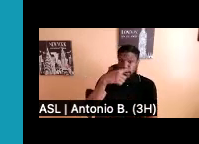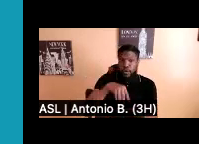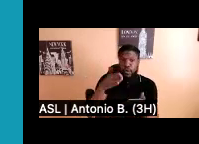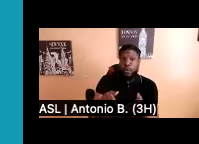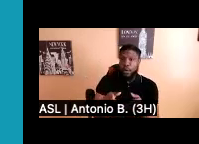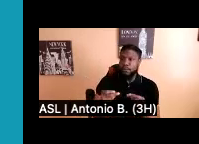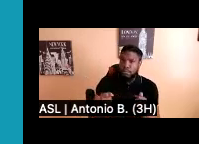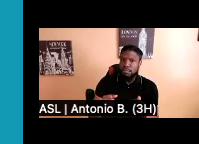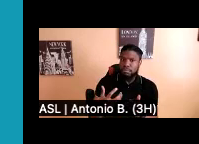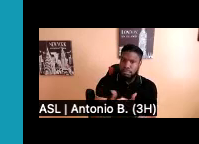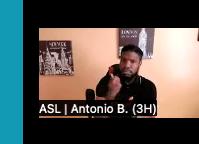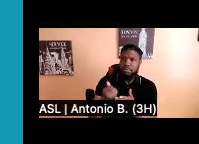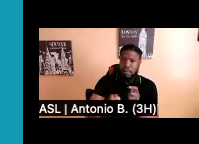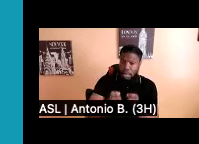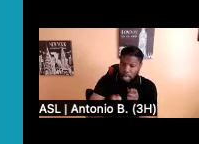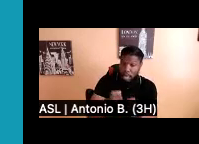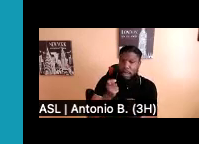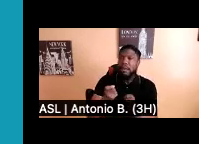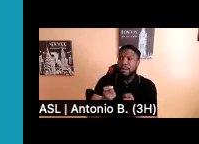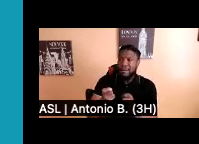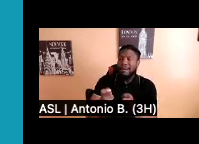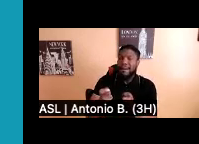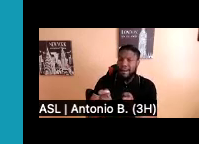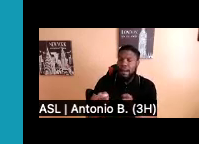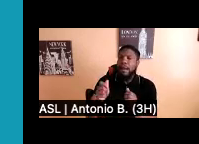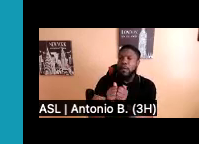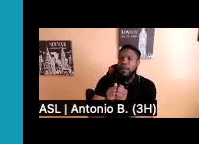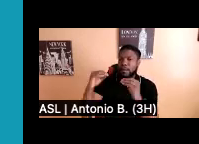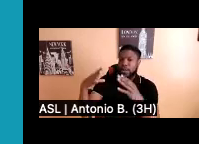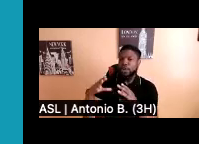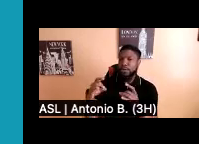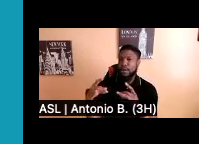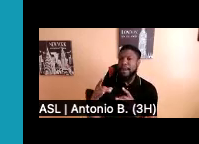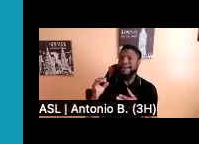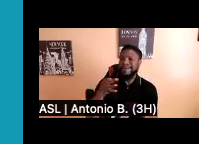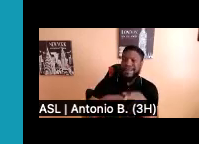teachers control grades, right? But I wanted to see what data had to say about the situation.